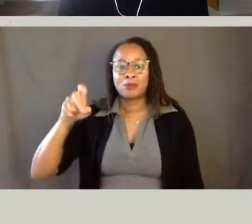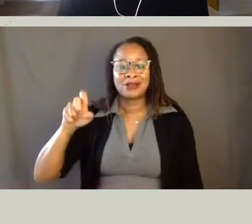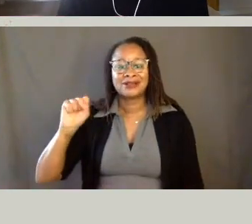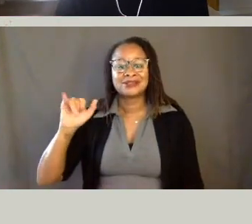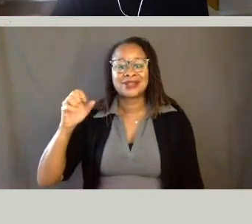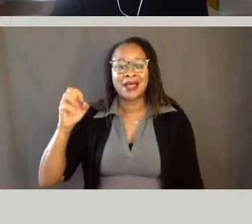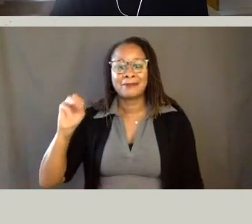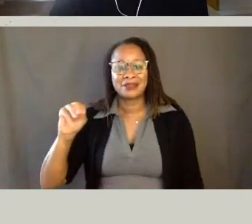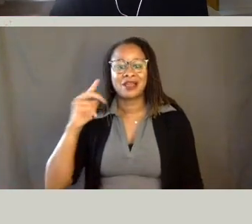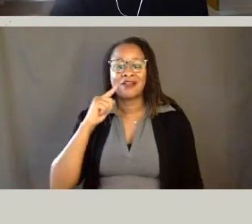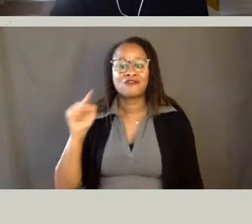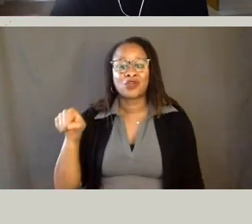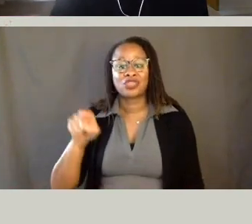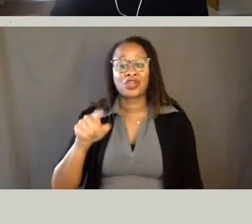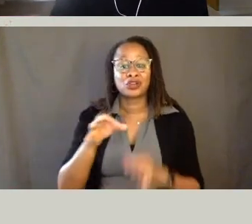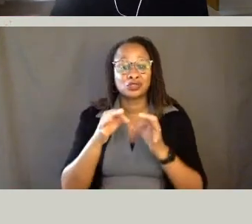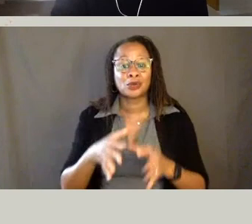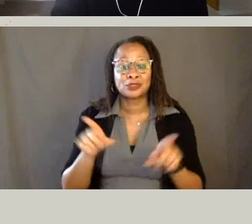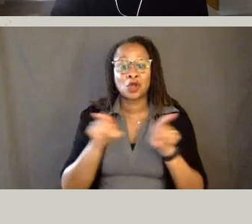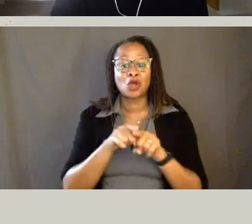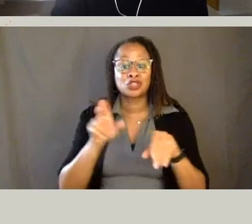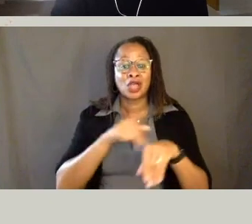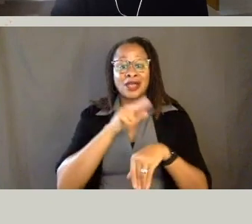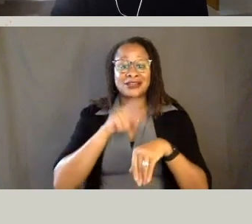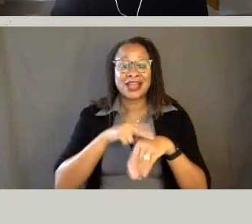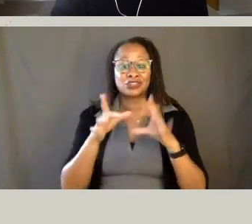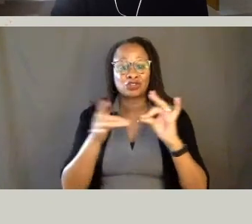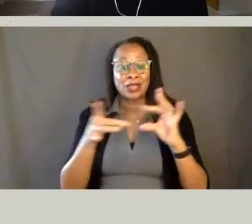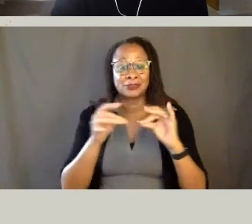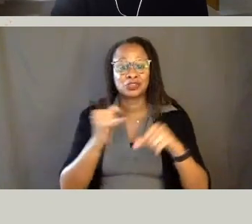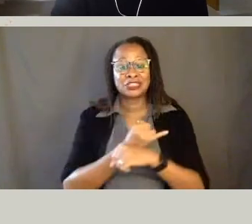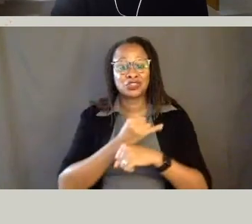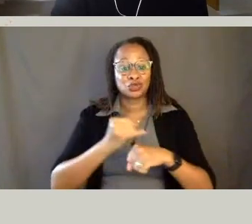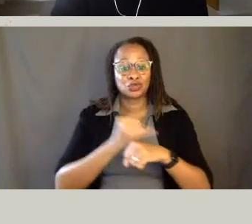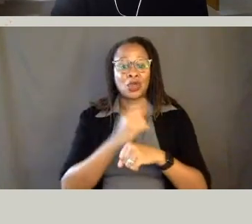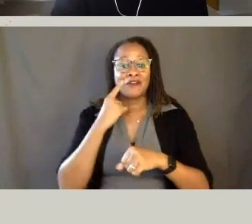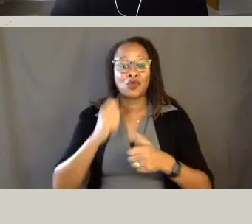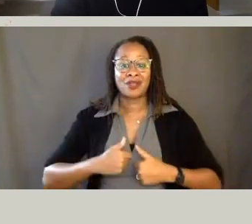for their interpretation and also to the National Captioning Institute for live captioning.